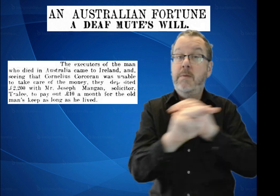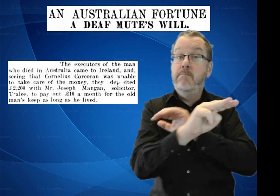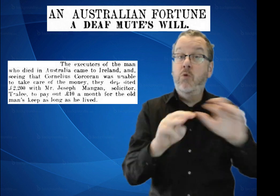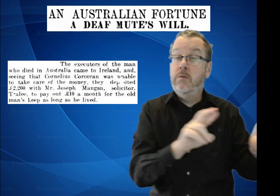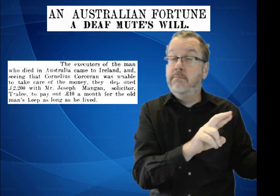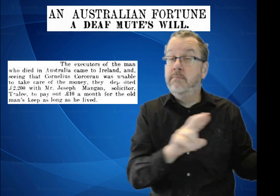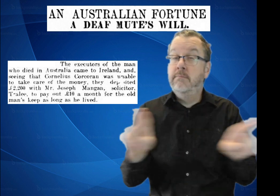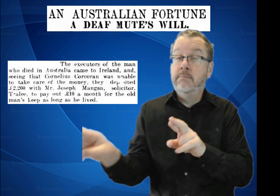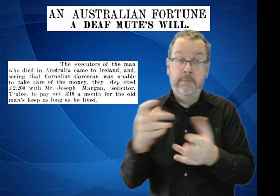and from then on,